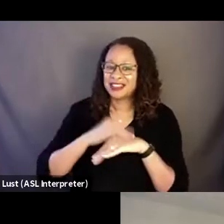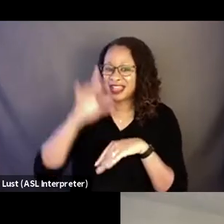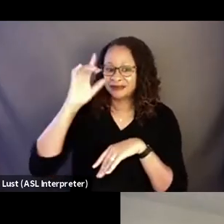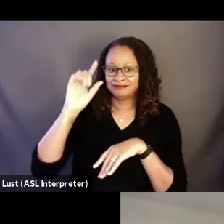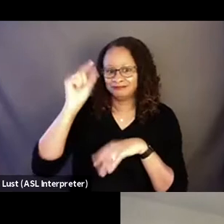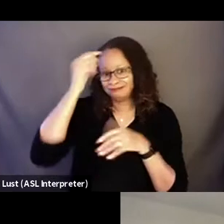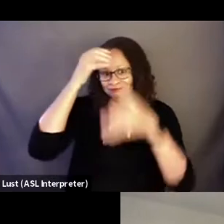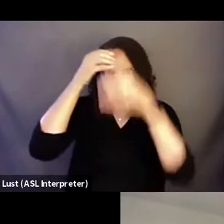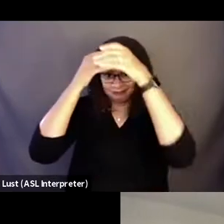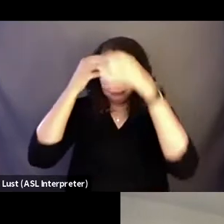it is automated.